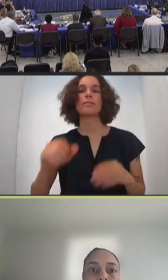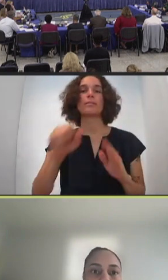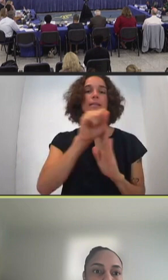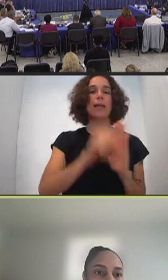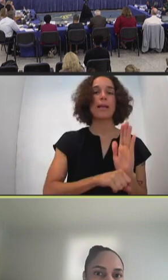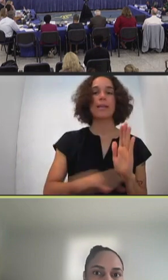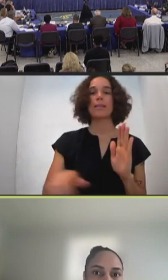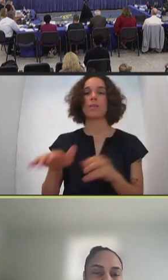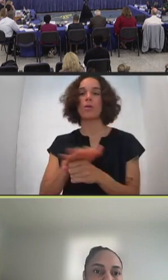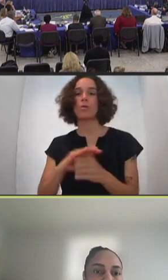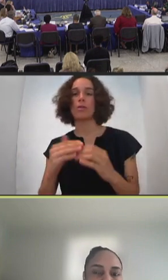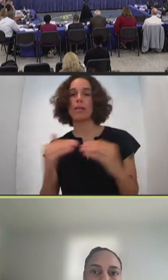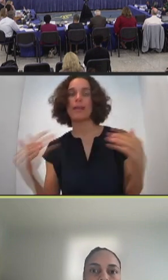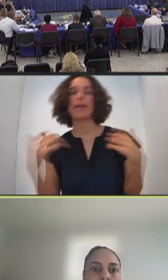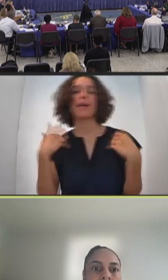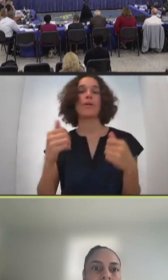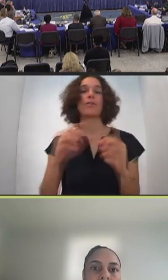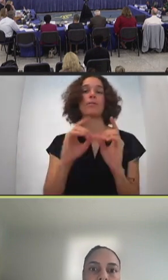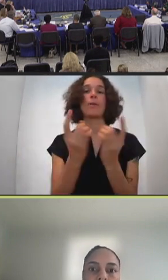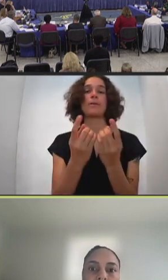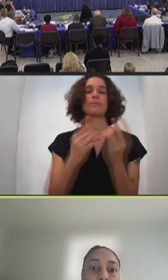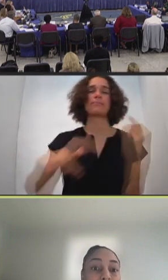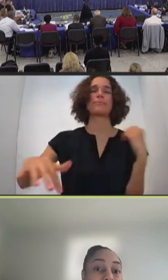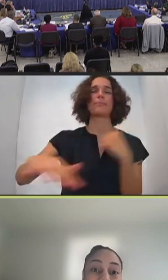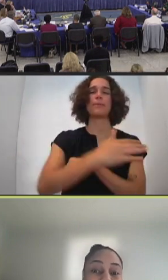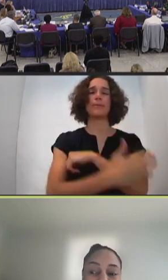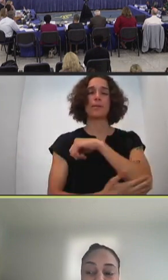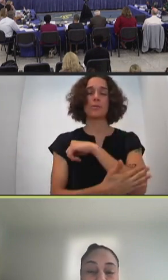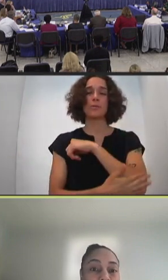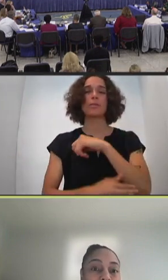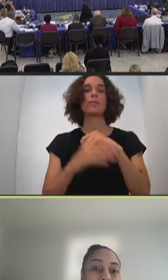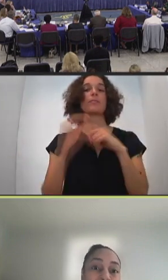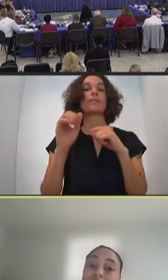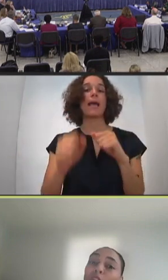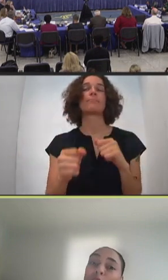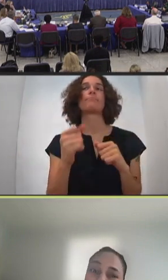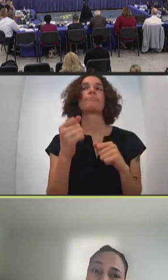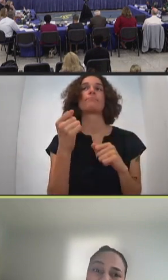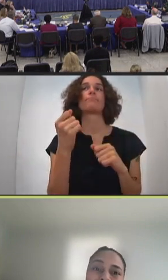health departments across the country can -- rather than, you know, spend their own money, they